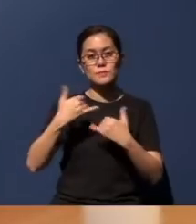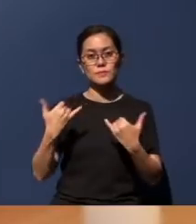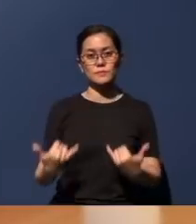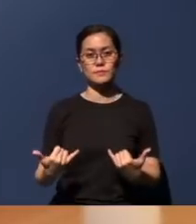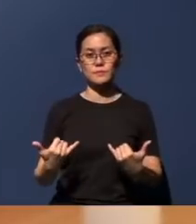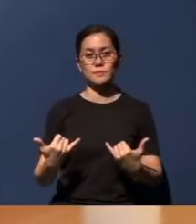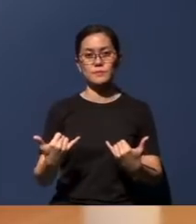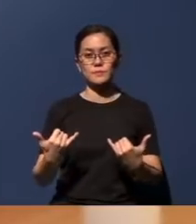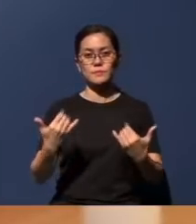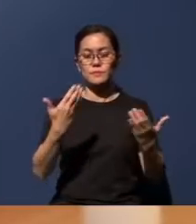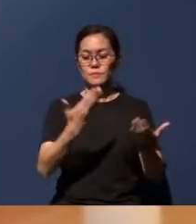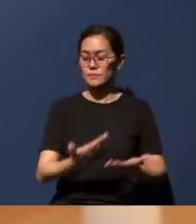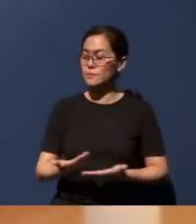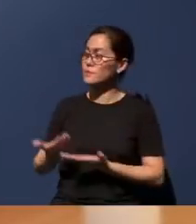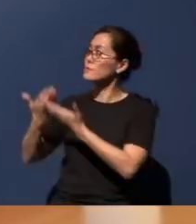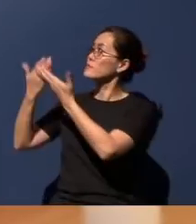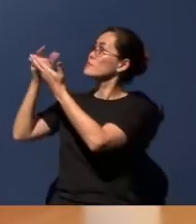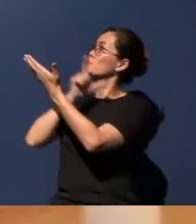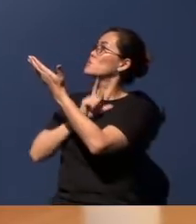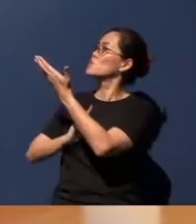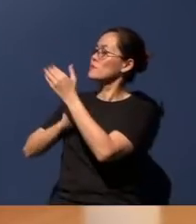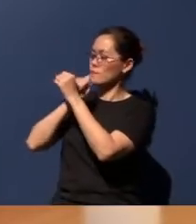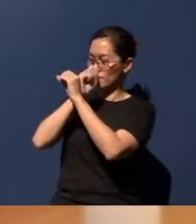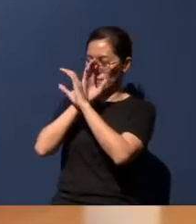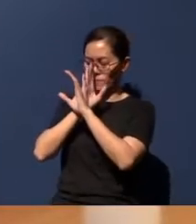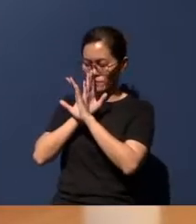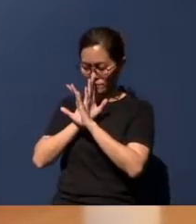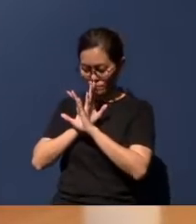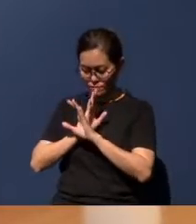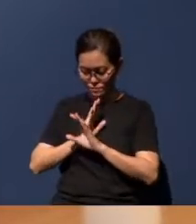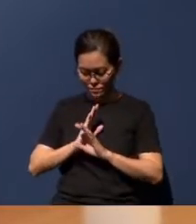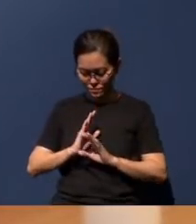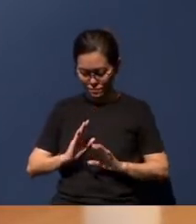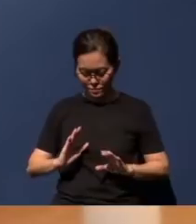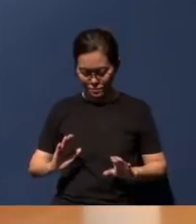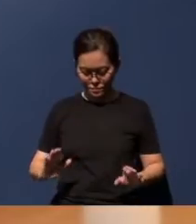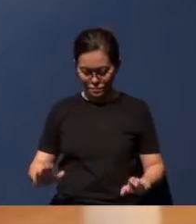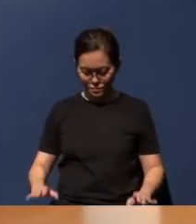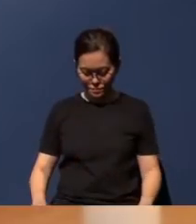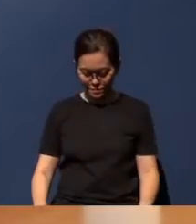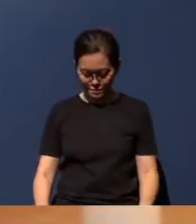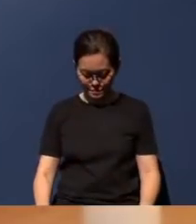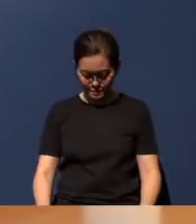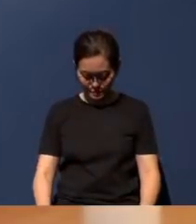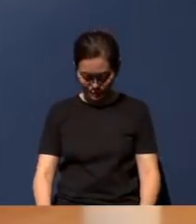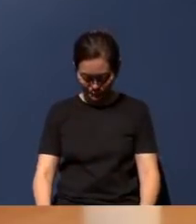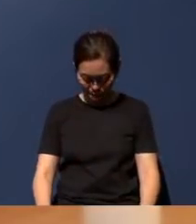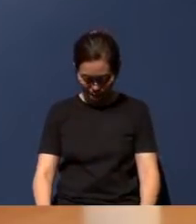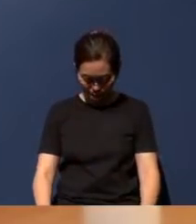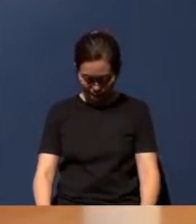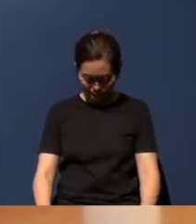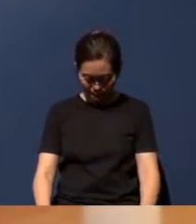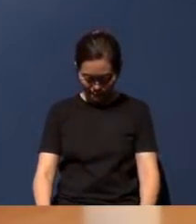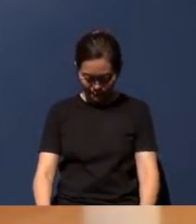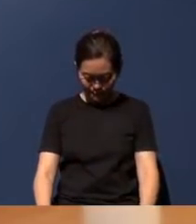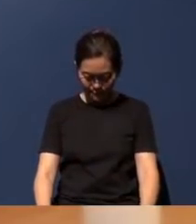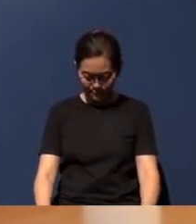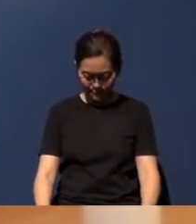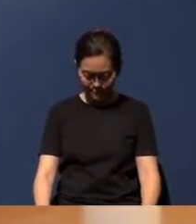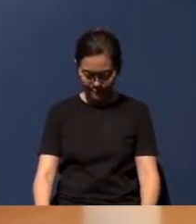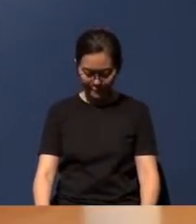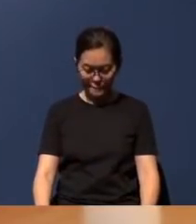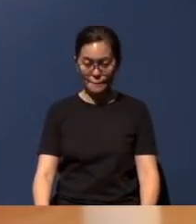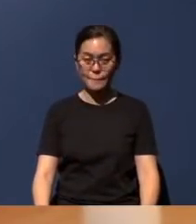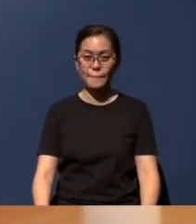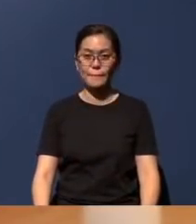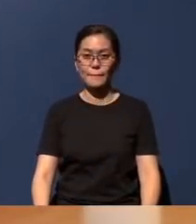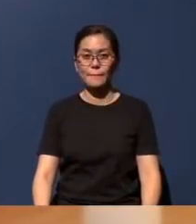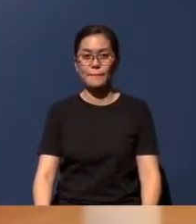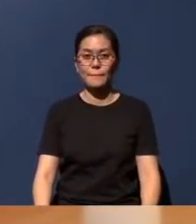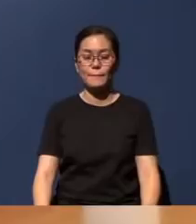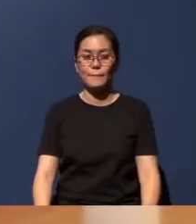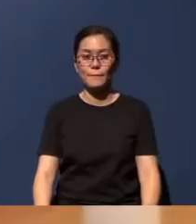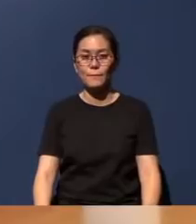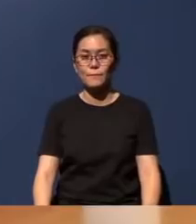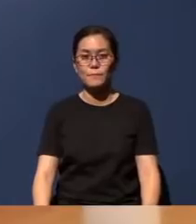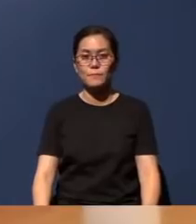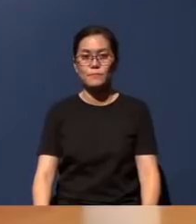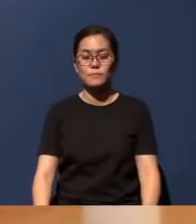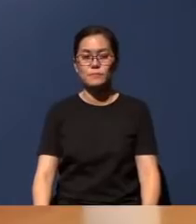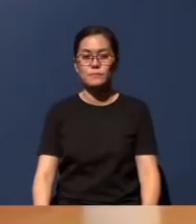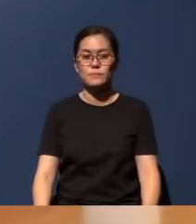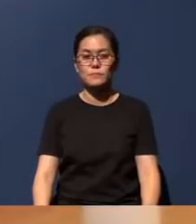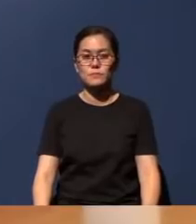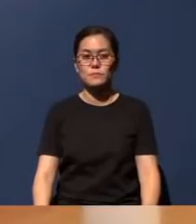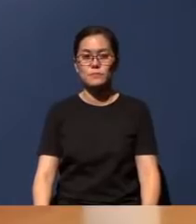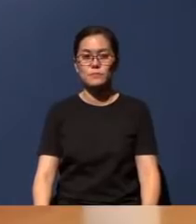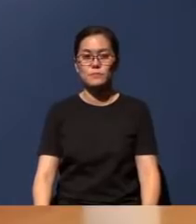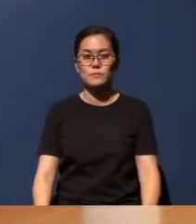to come before the Lord in silence?